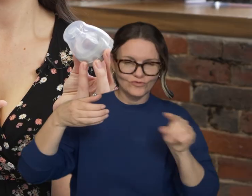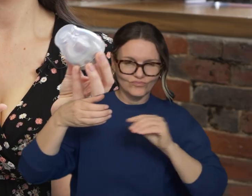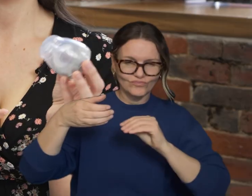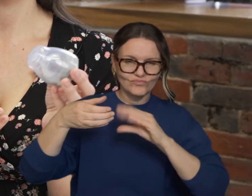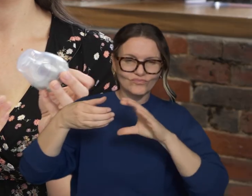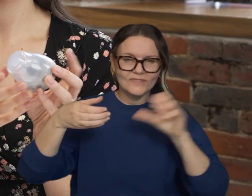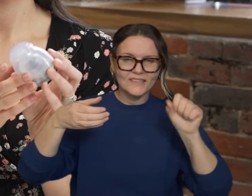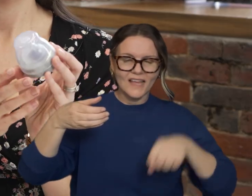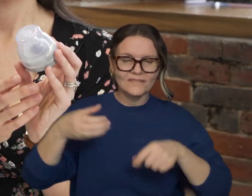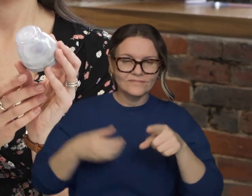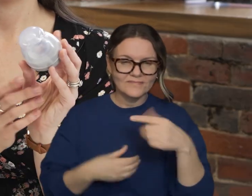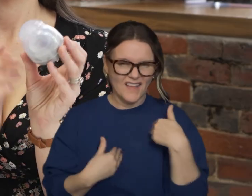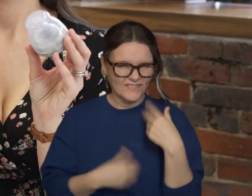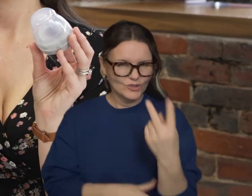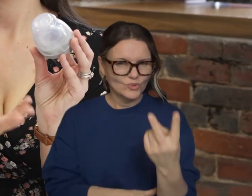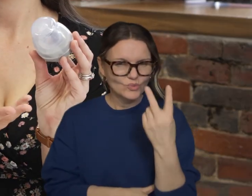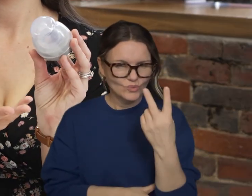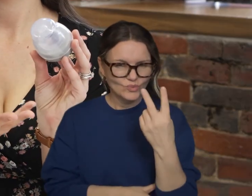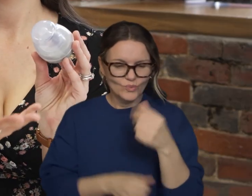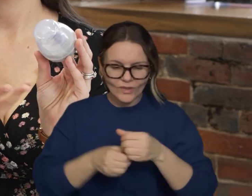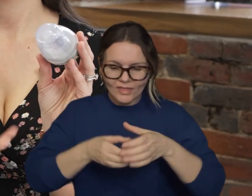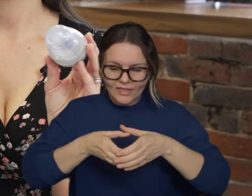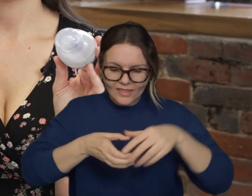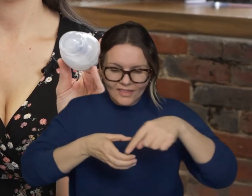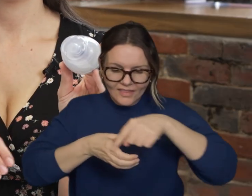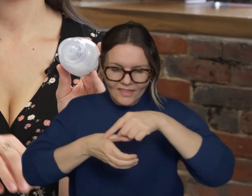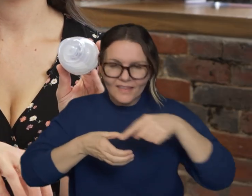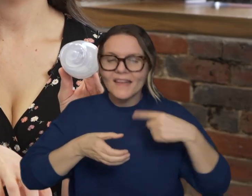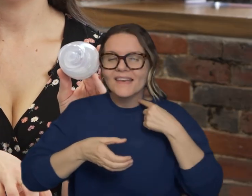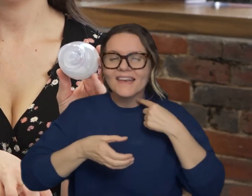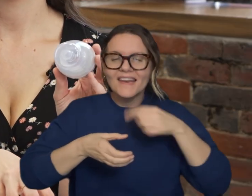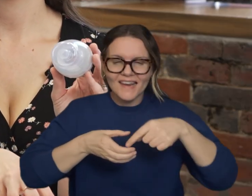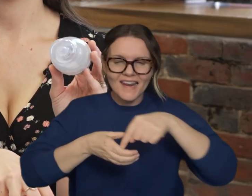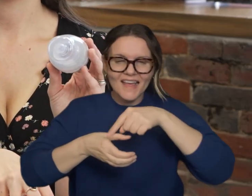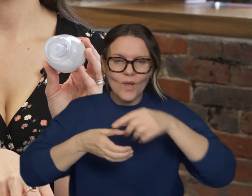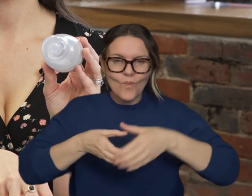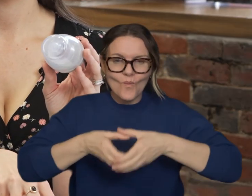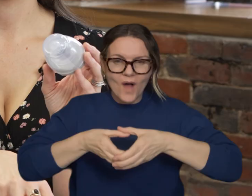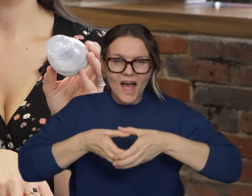you with two so those wide neck nipples are what are going to fit onto your bottle specifically